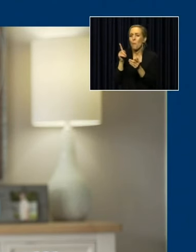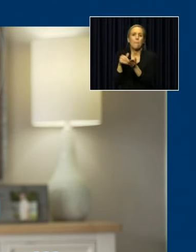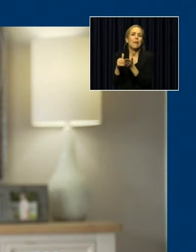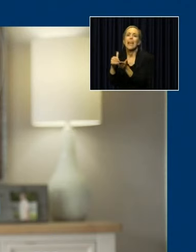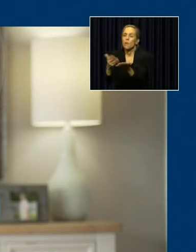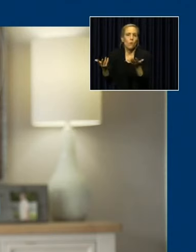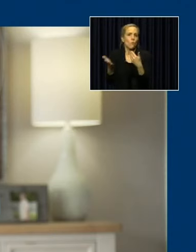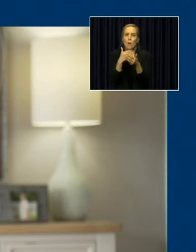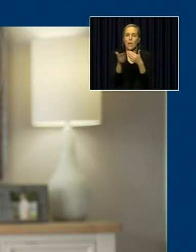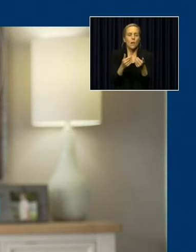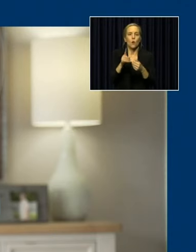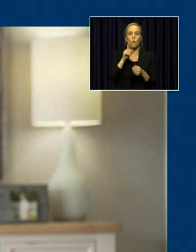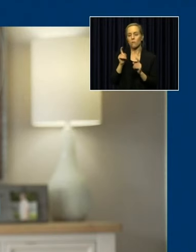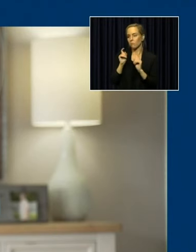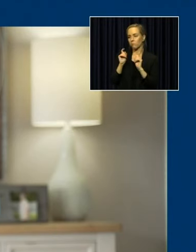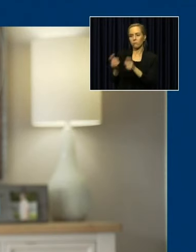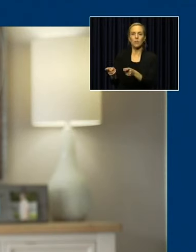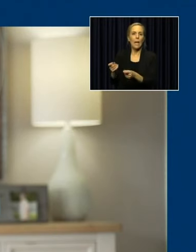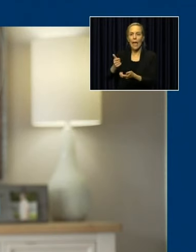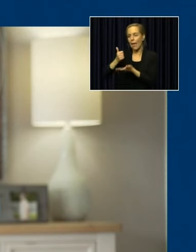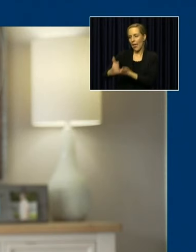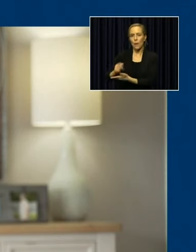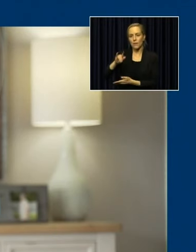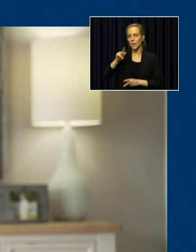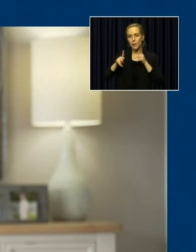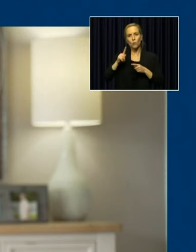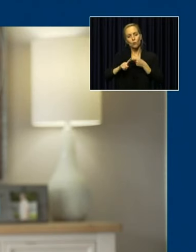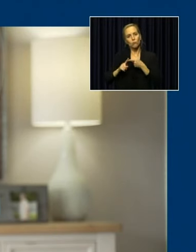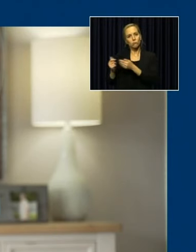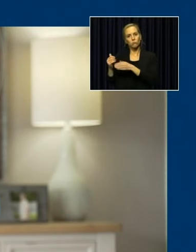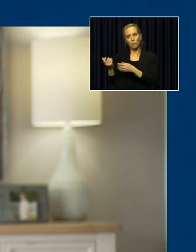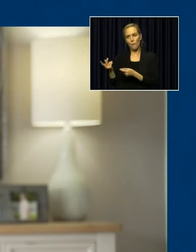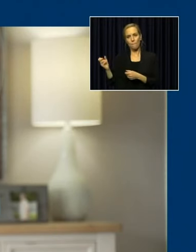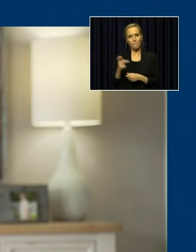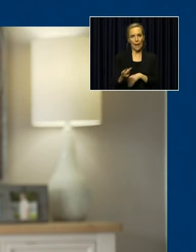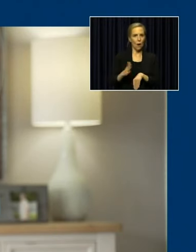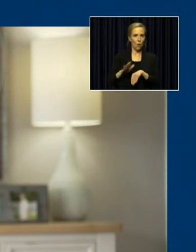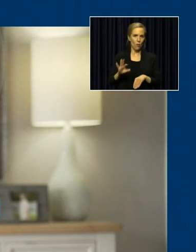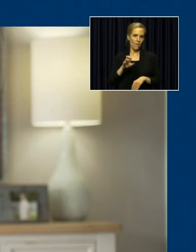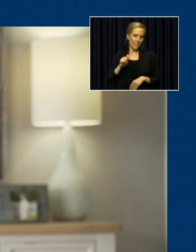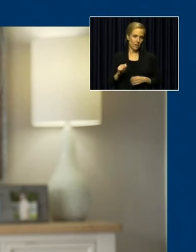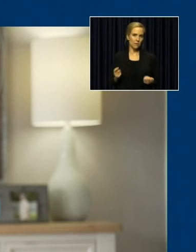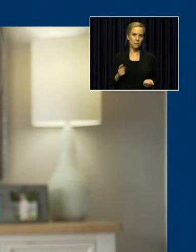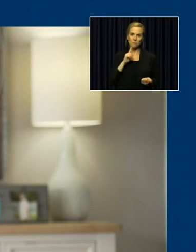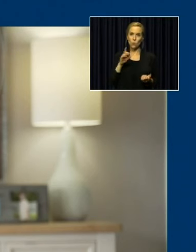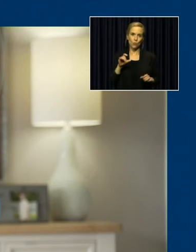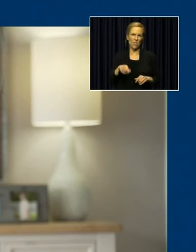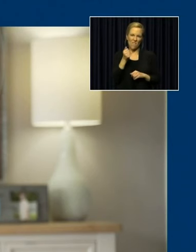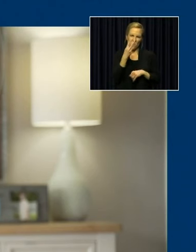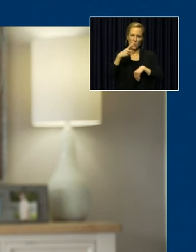VULNERABLE, PEOPLE WITH HEART WEEK LUNG, KIDNEY DISEASE, WE HAVE ONE OF THE HIGHEST RATES OF DIABETES AND LUNG CANCER AND